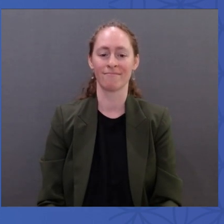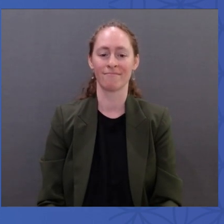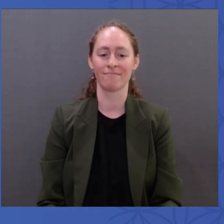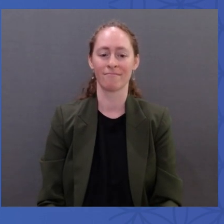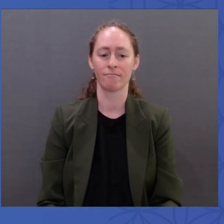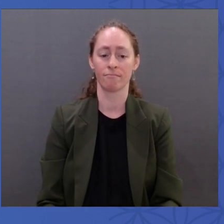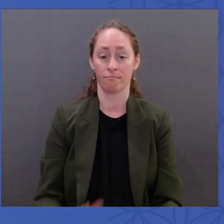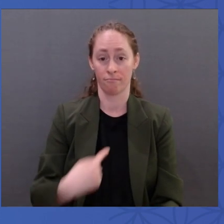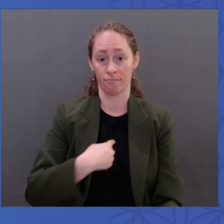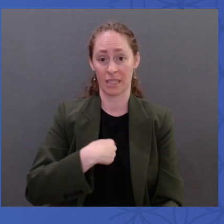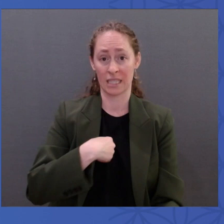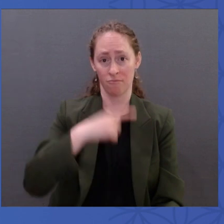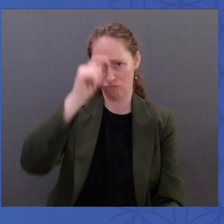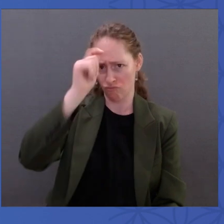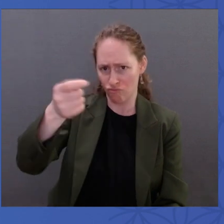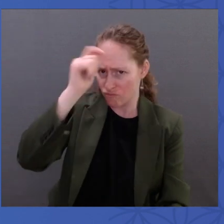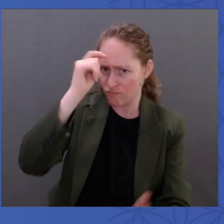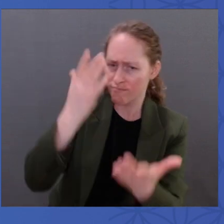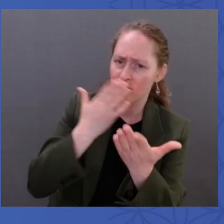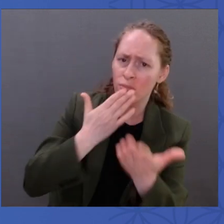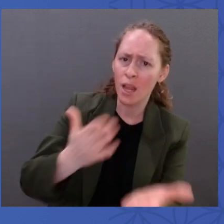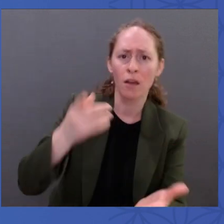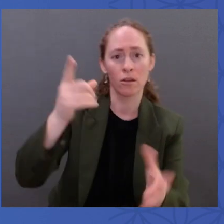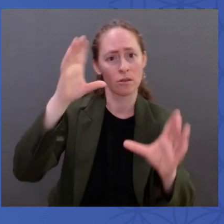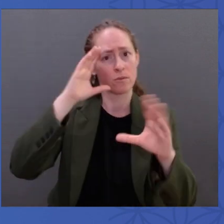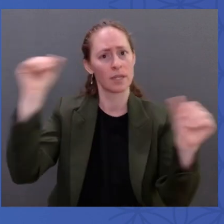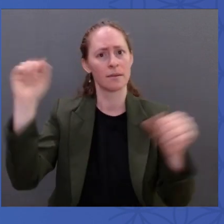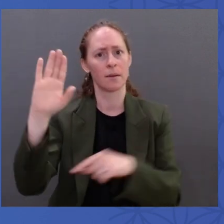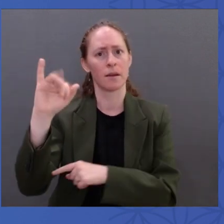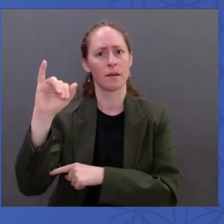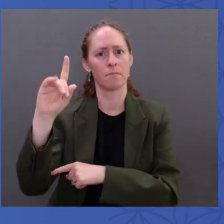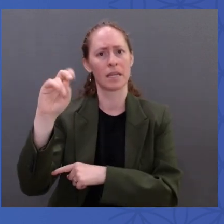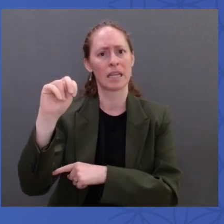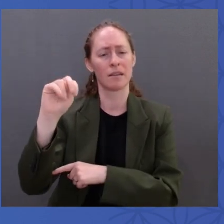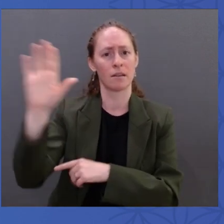Japan will join IPEF and to work closely with the United States,